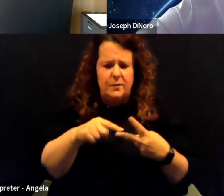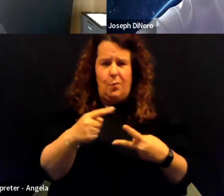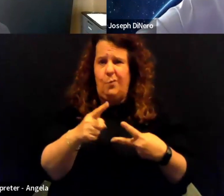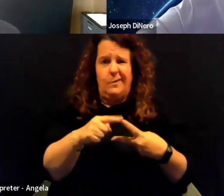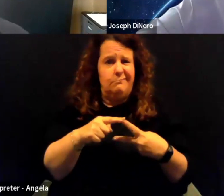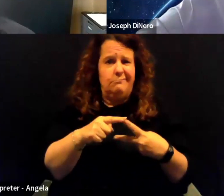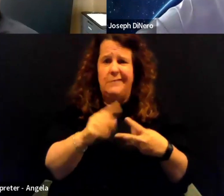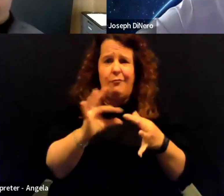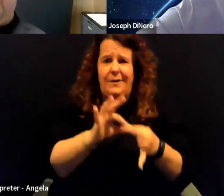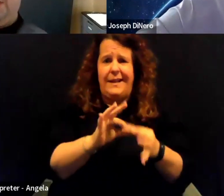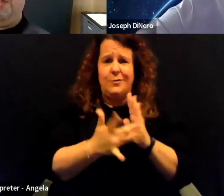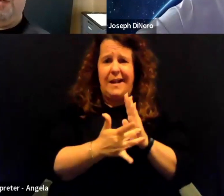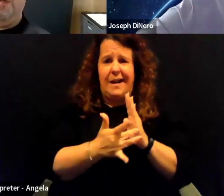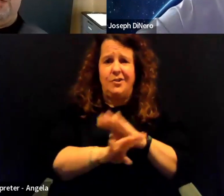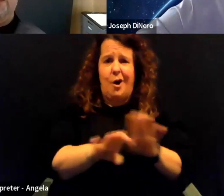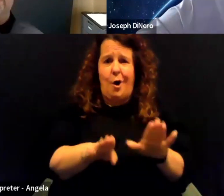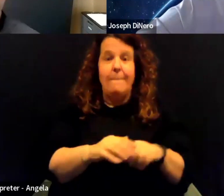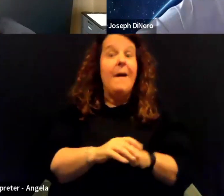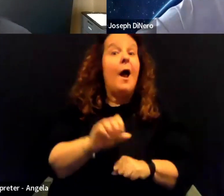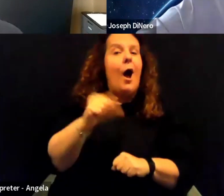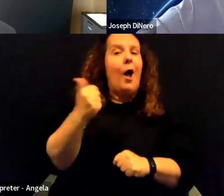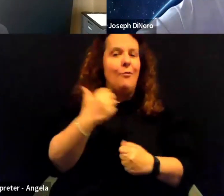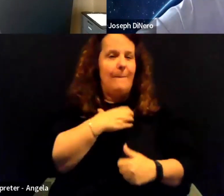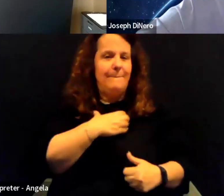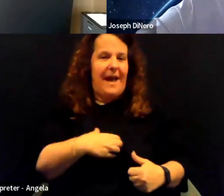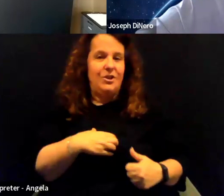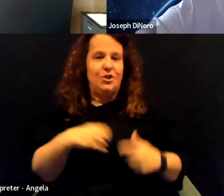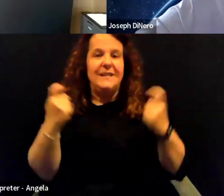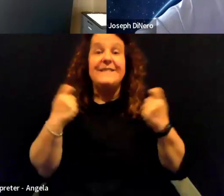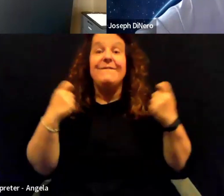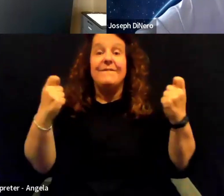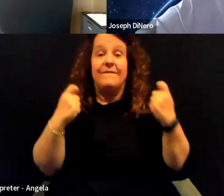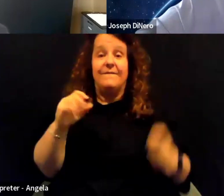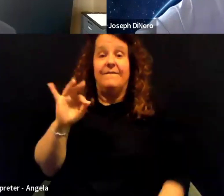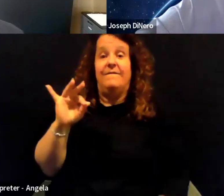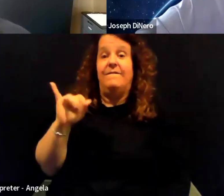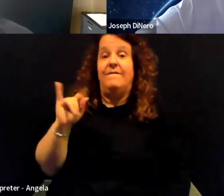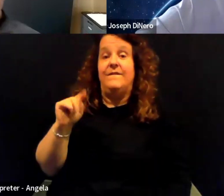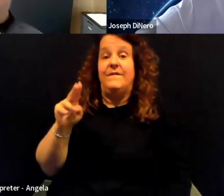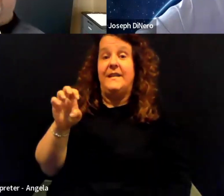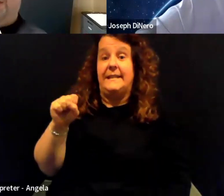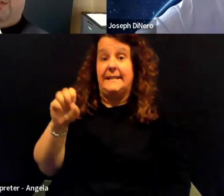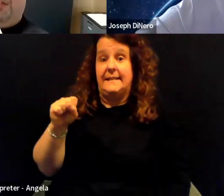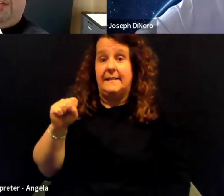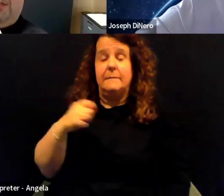It had to be my other passion is, is fitness. So I thought about pursuing, getting